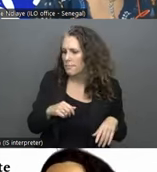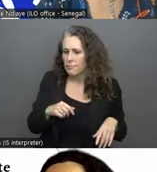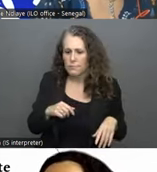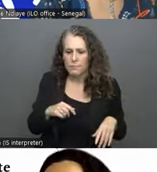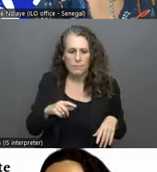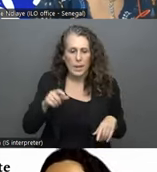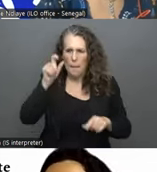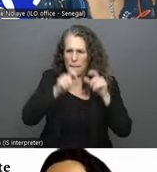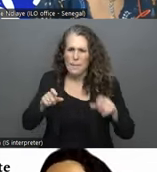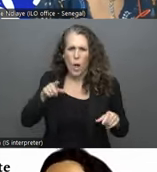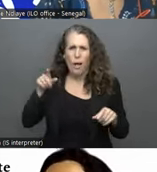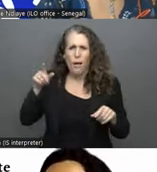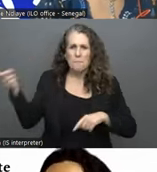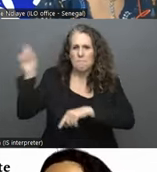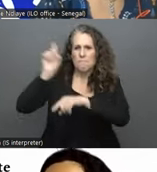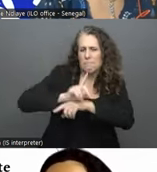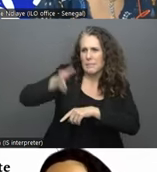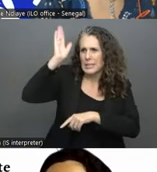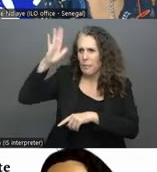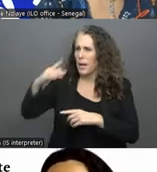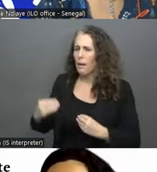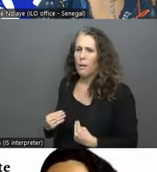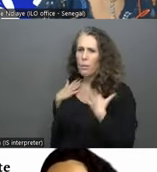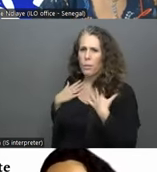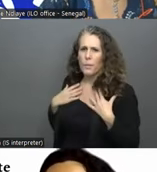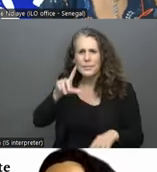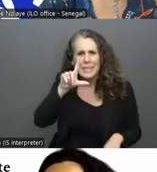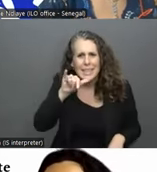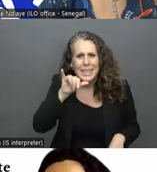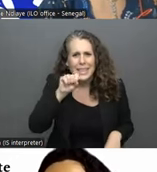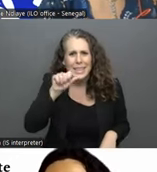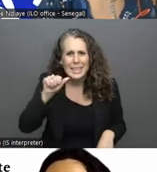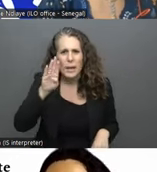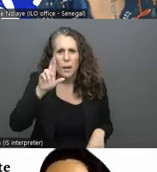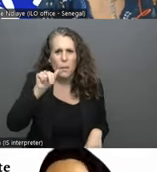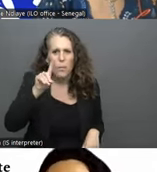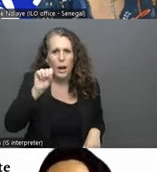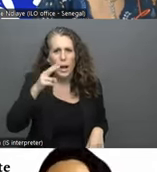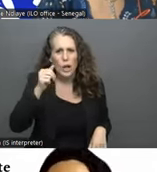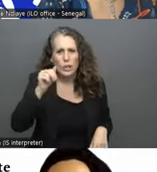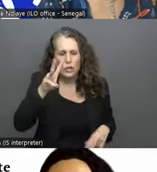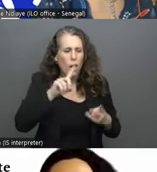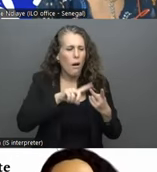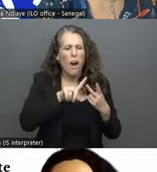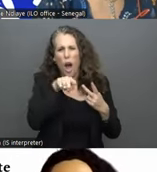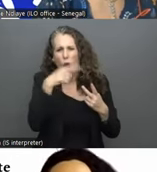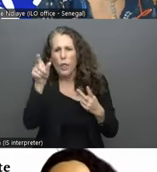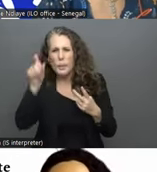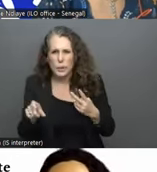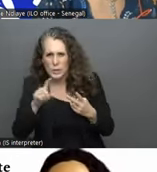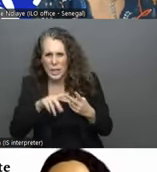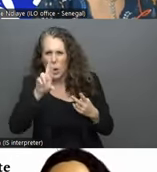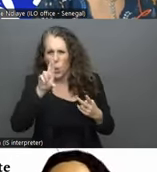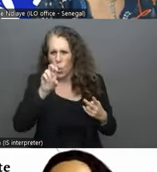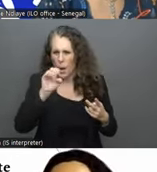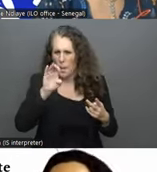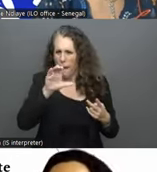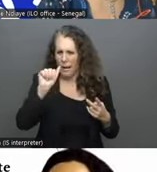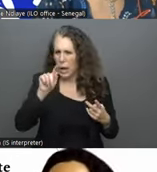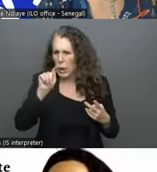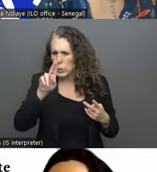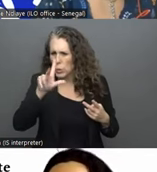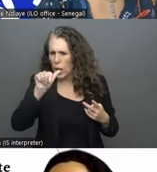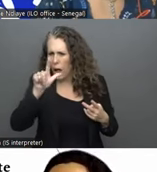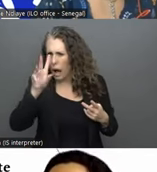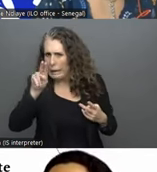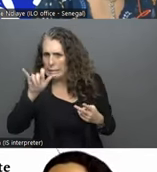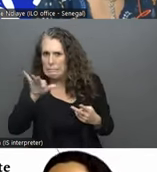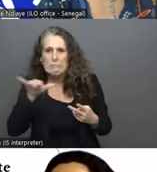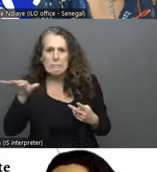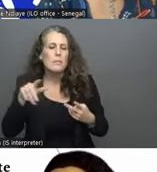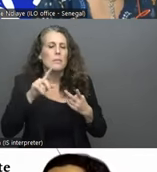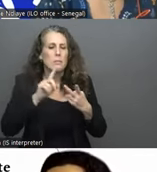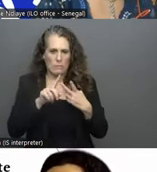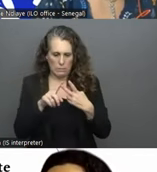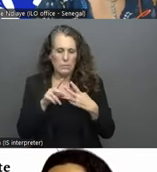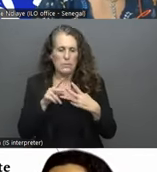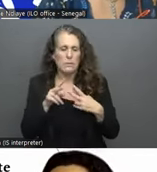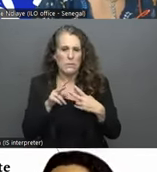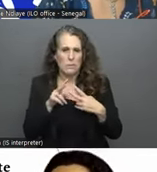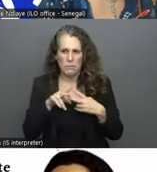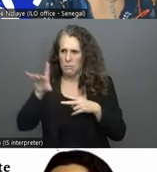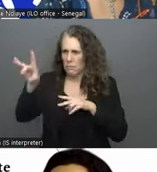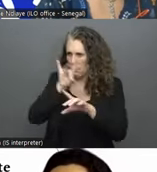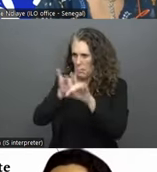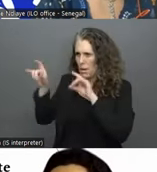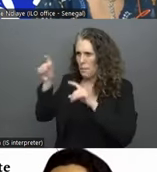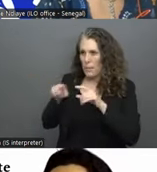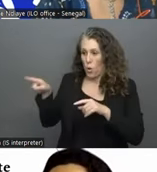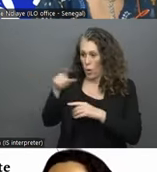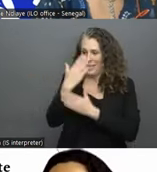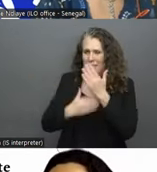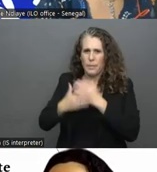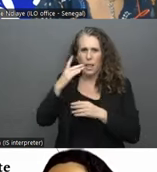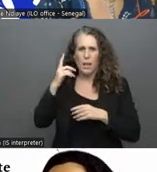speakers, and we've had Lisa pressure. 10:57:30 into the organization, but also why